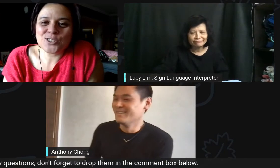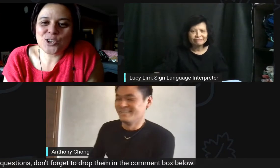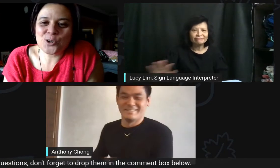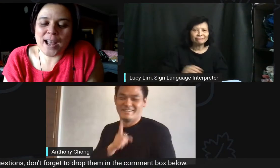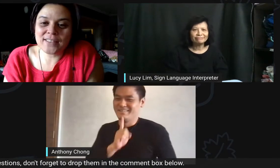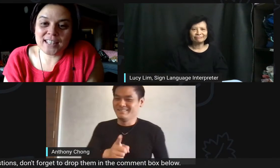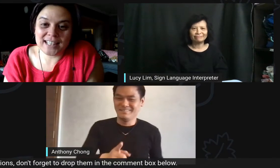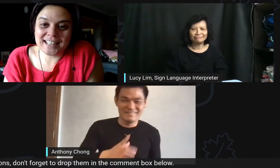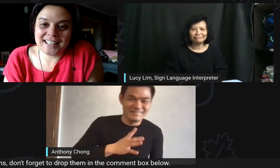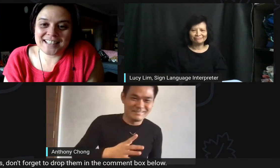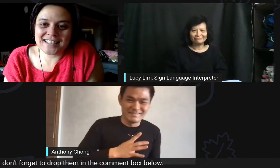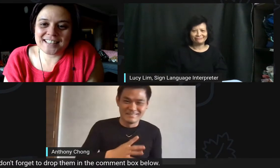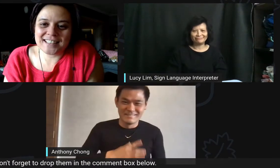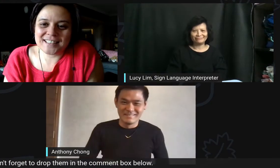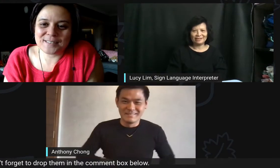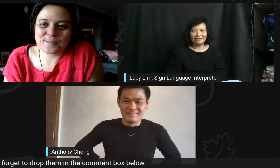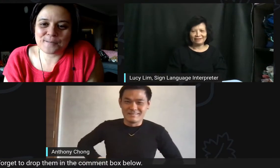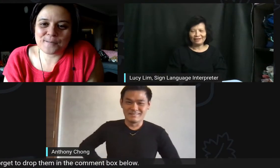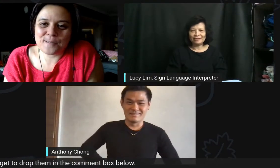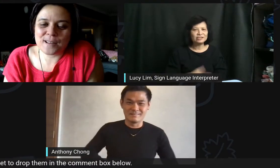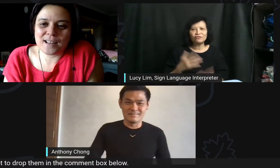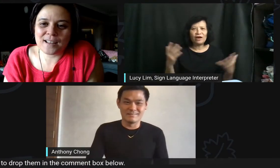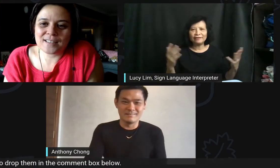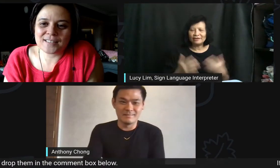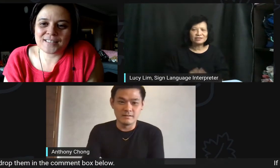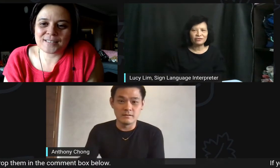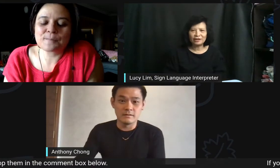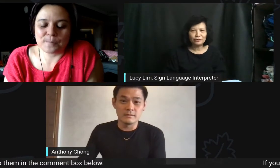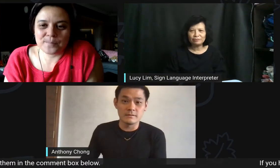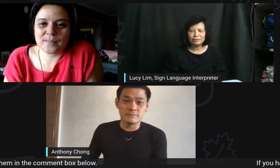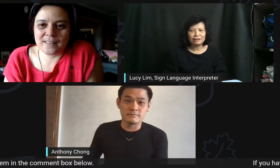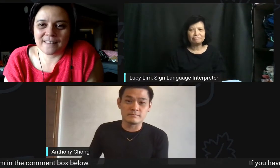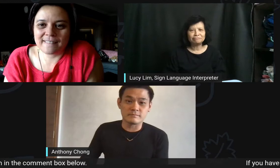So Anthony- Yeah, that's fine. That's fine with me.